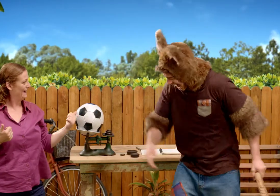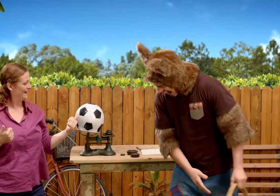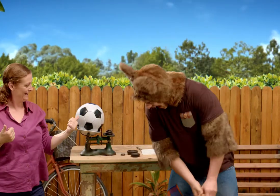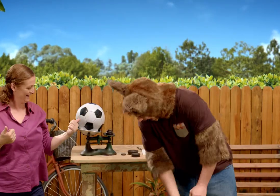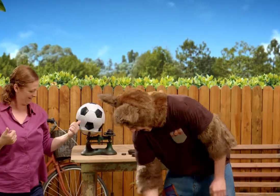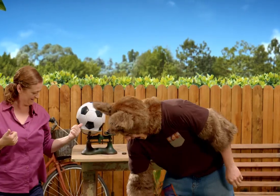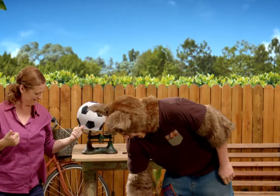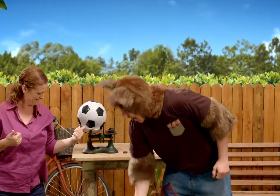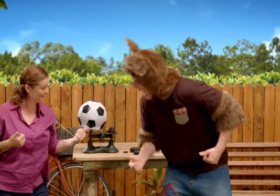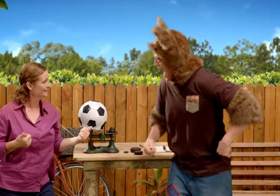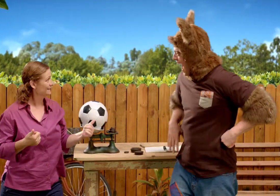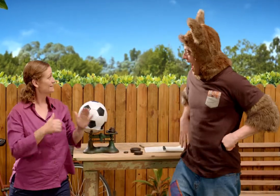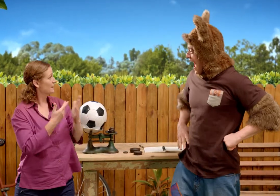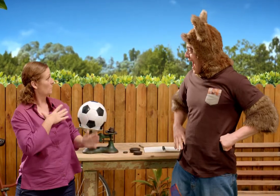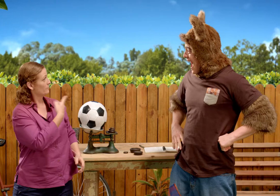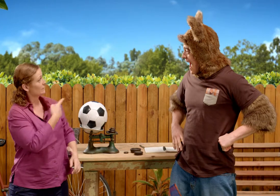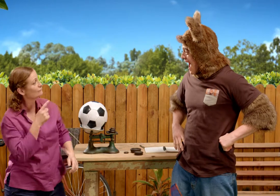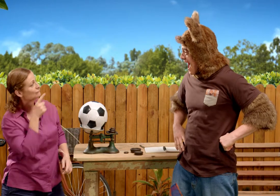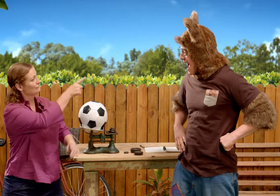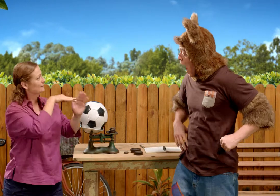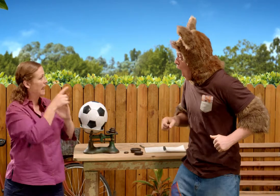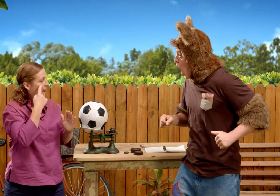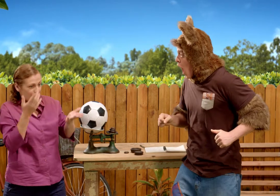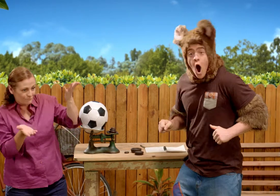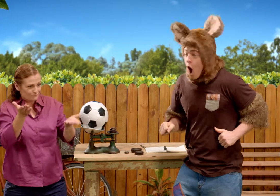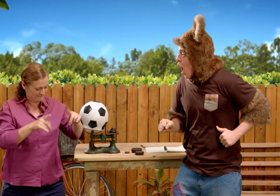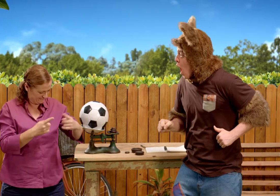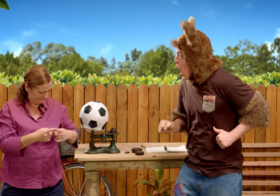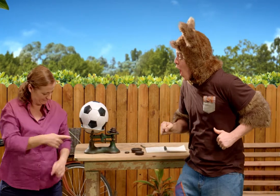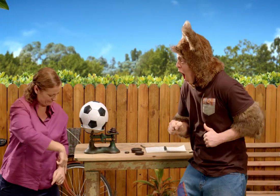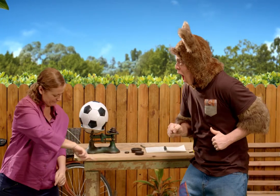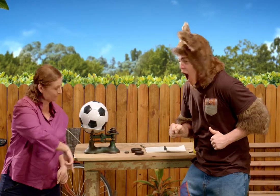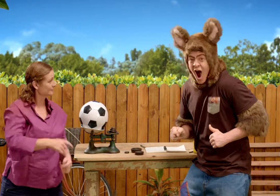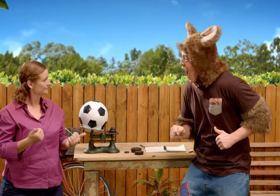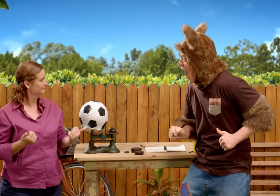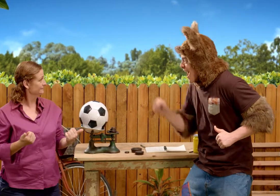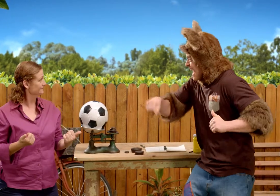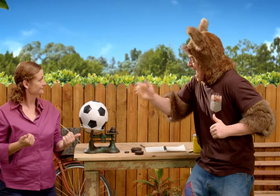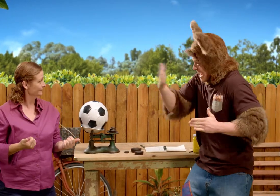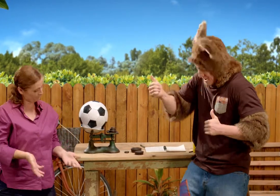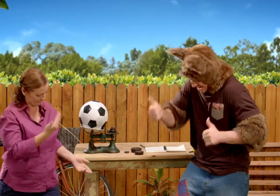Haha! Why don't we go inside, and weigh the different things that I've bought? Yeah let's go.